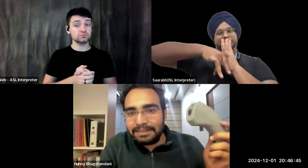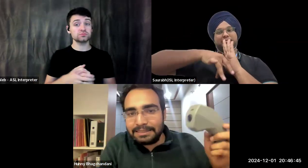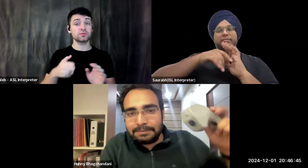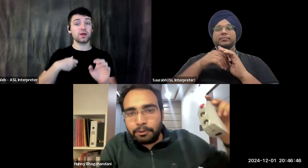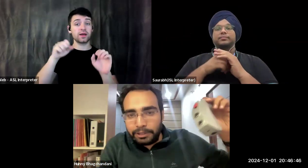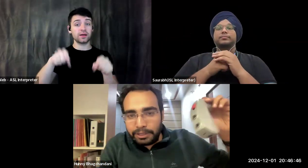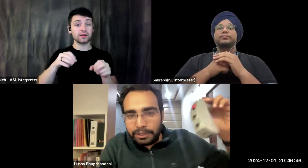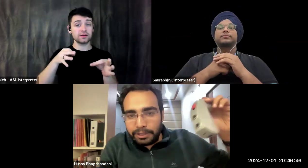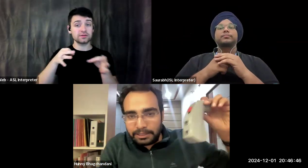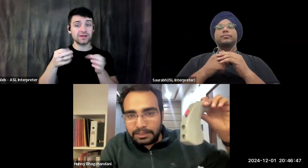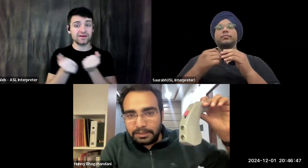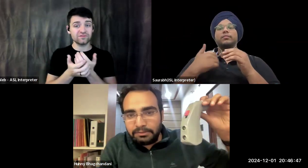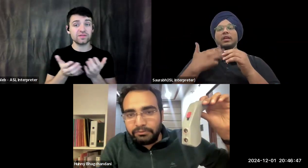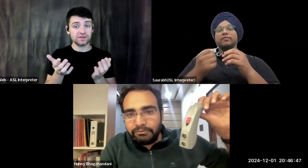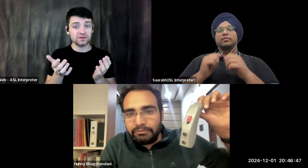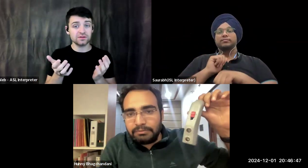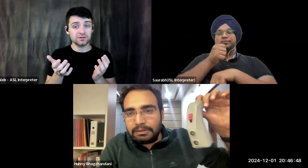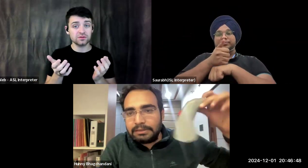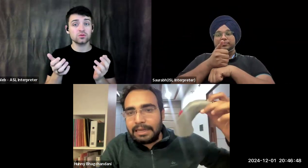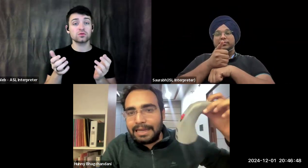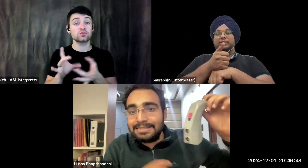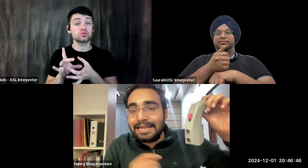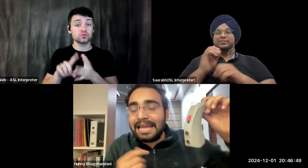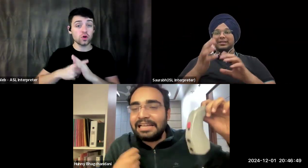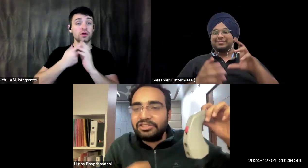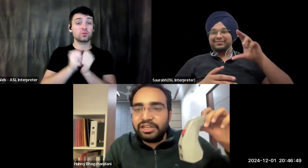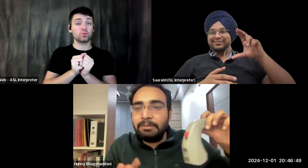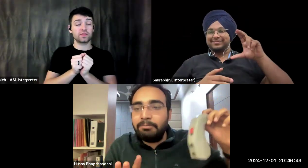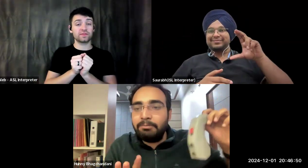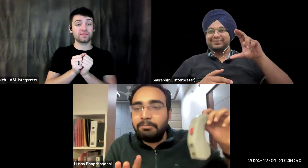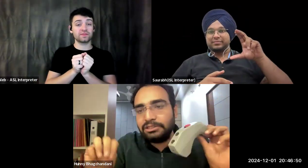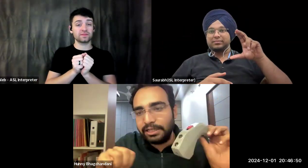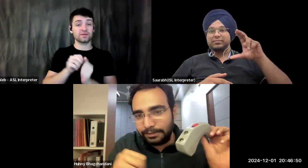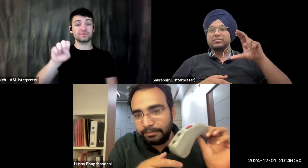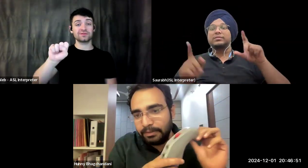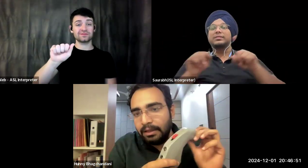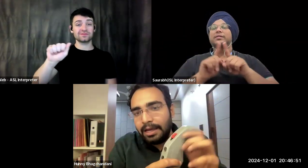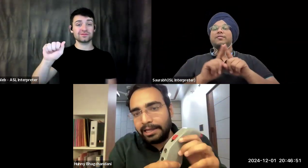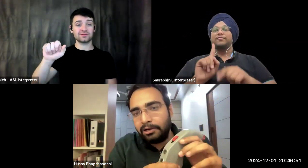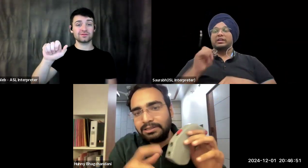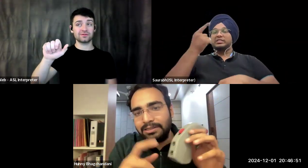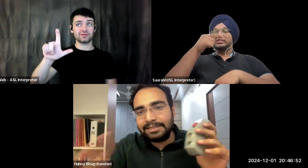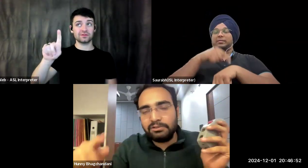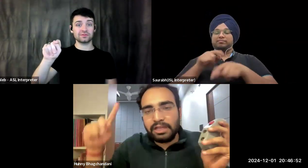So we have started with this product as an engineering project, when I was in third year of my engineering